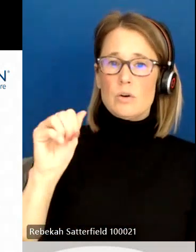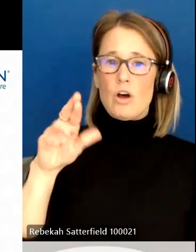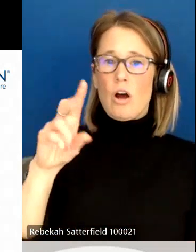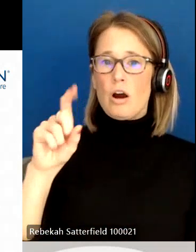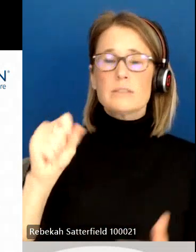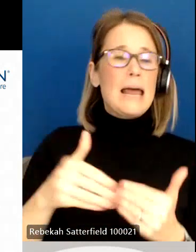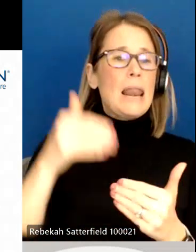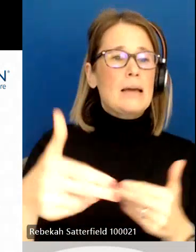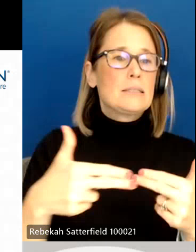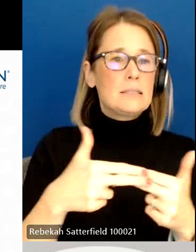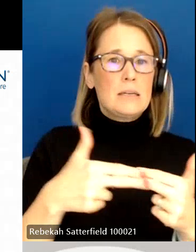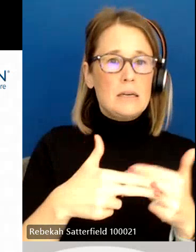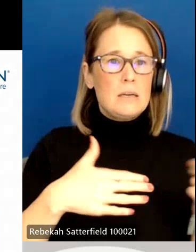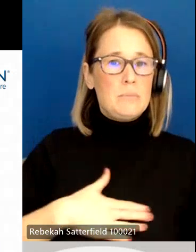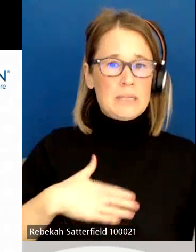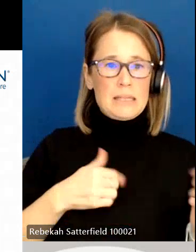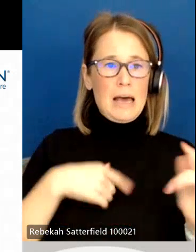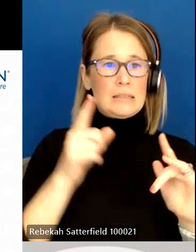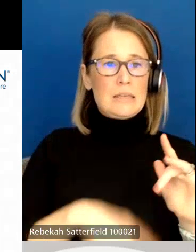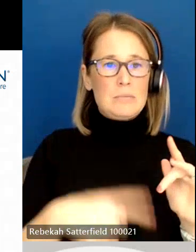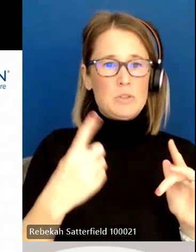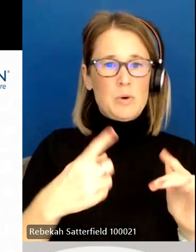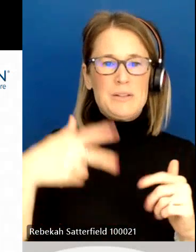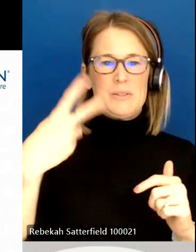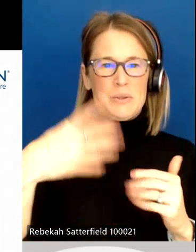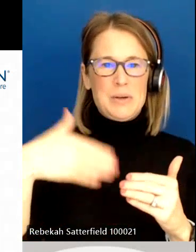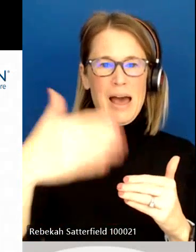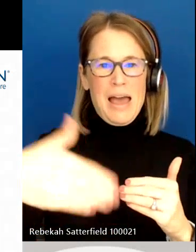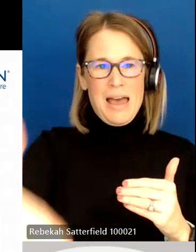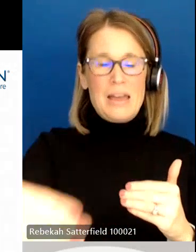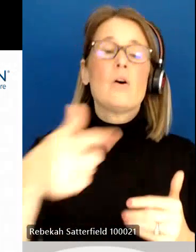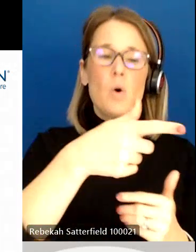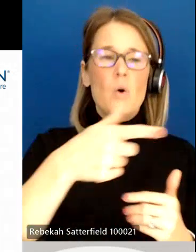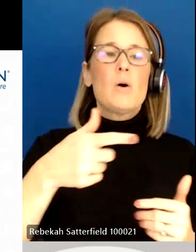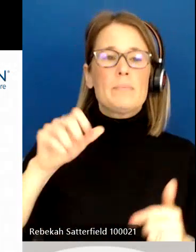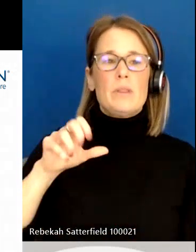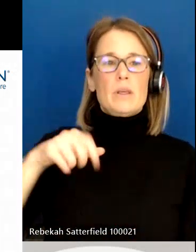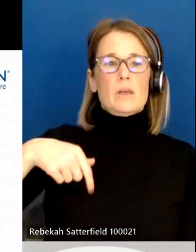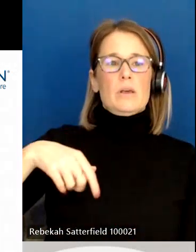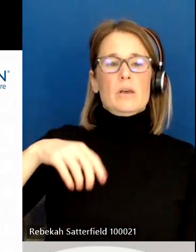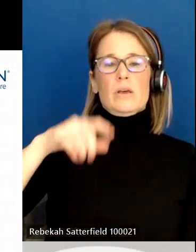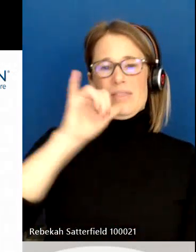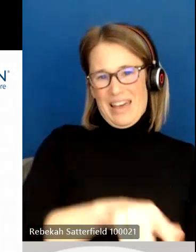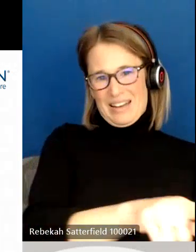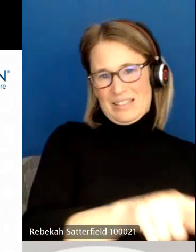um two slides I skipped one uh Eric thank you uh the translated Q cards this is something that you